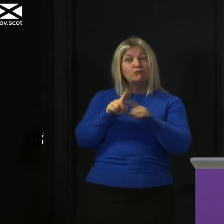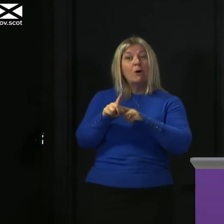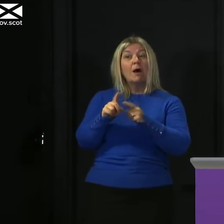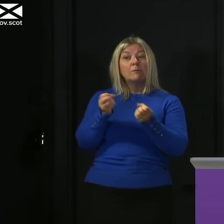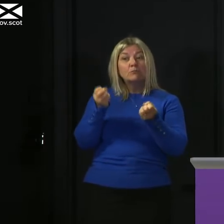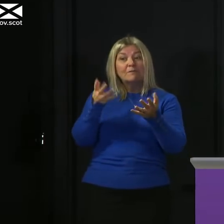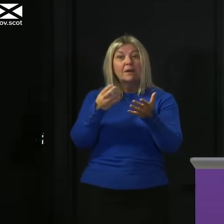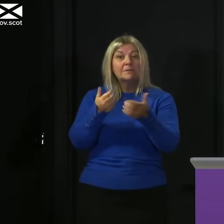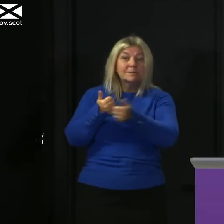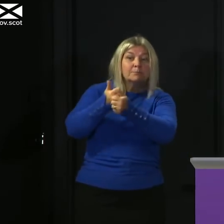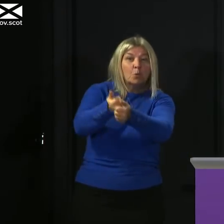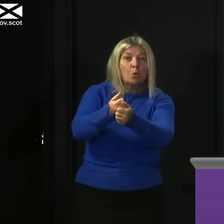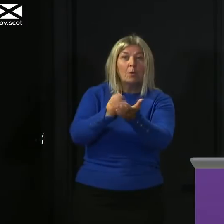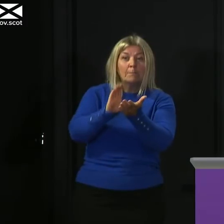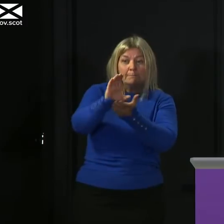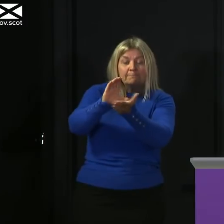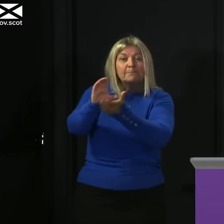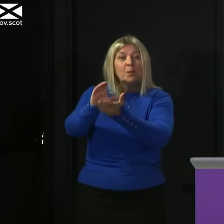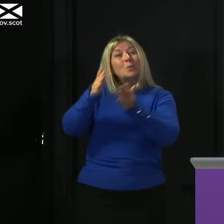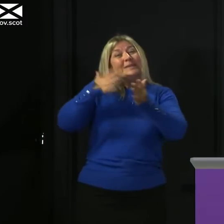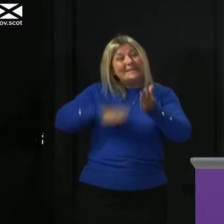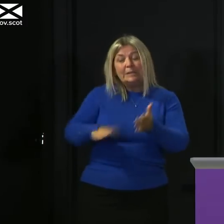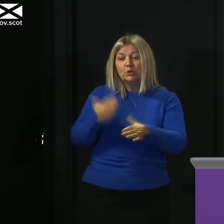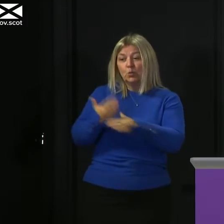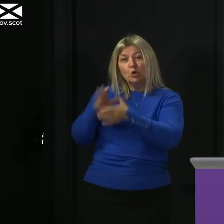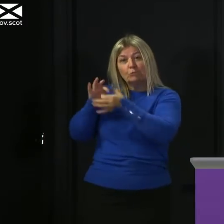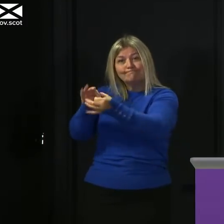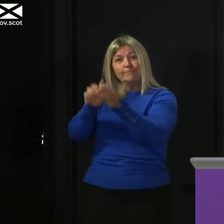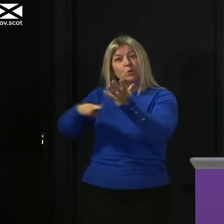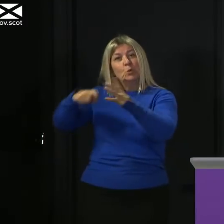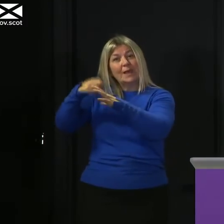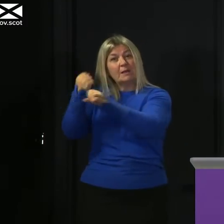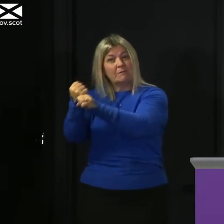we need to work with the UK Government in terms of those funding streams and to that end, the